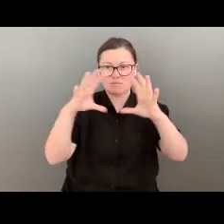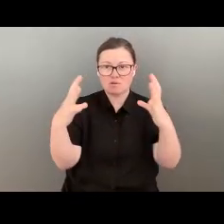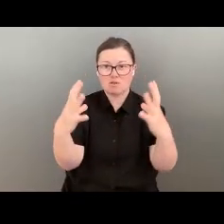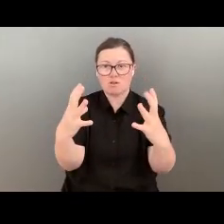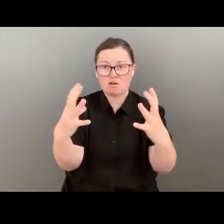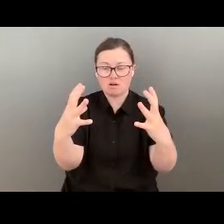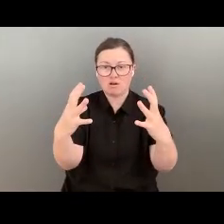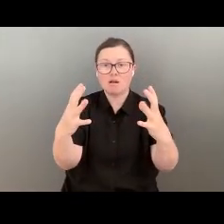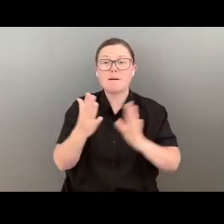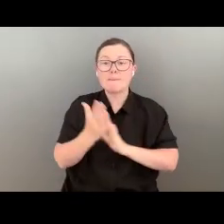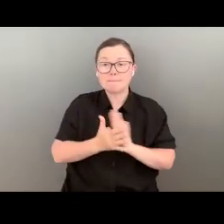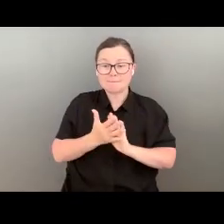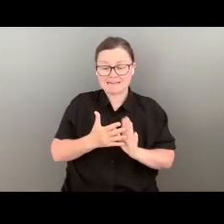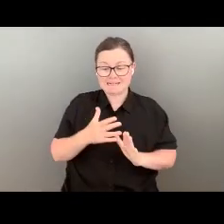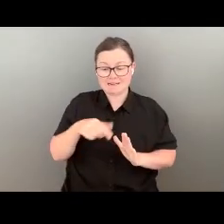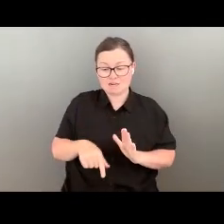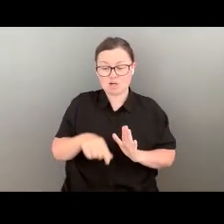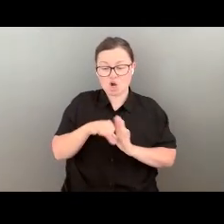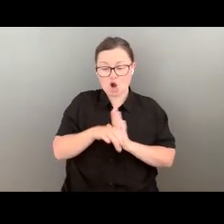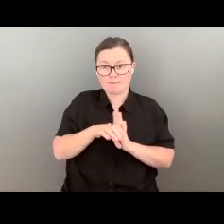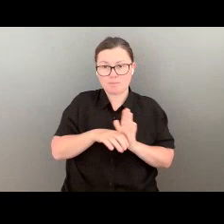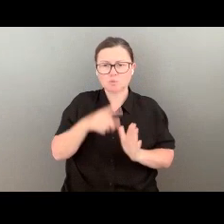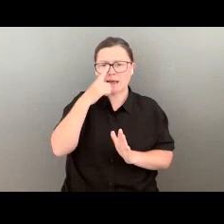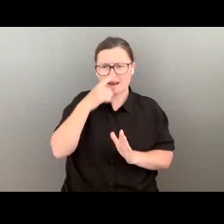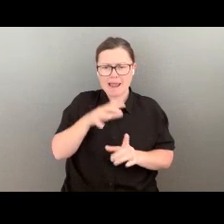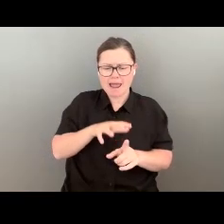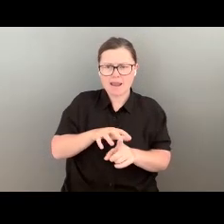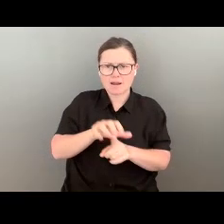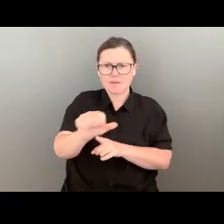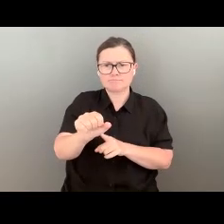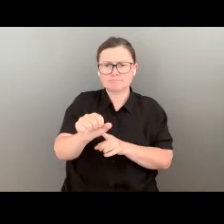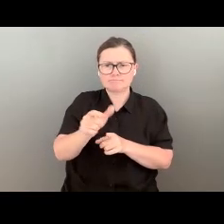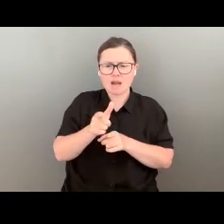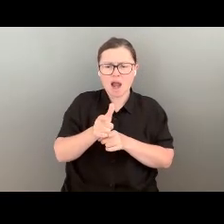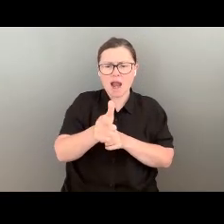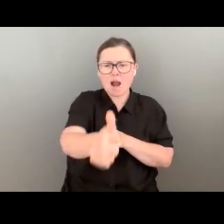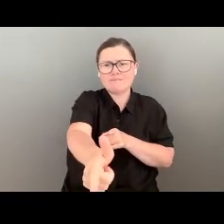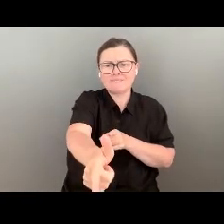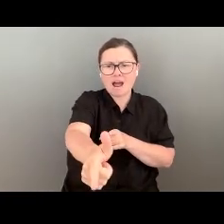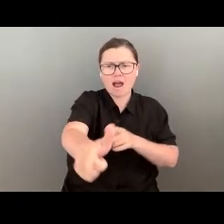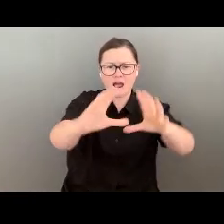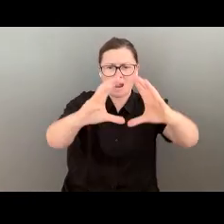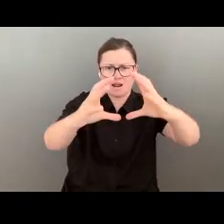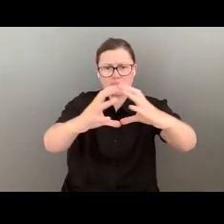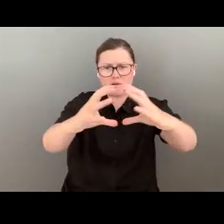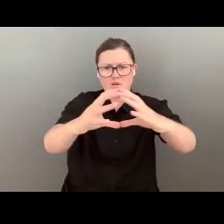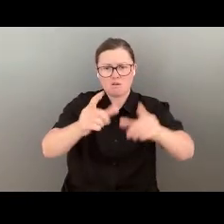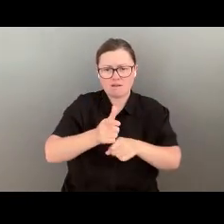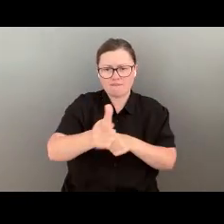So how close something might be and how far away it might be. And so what that allows, if you go back to the video,